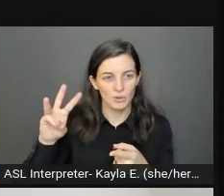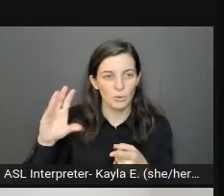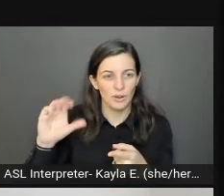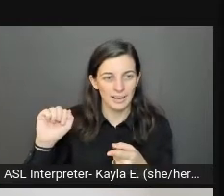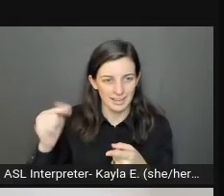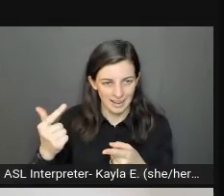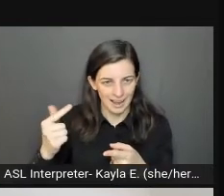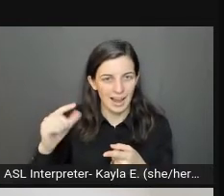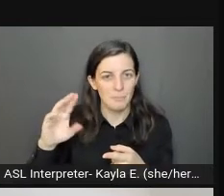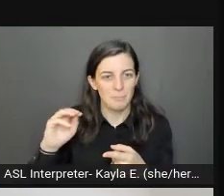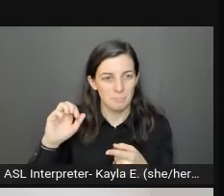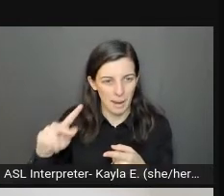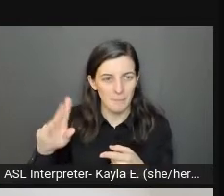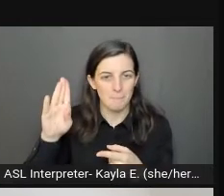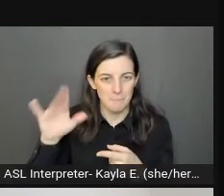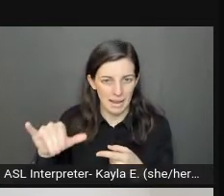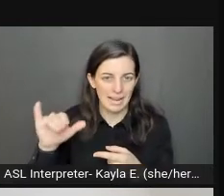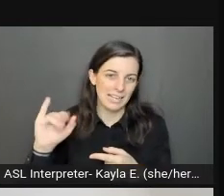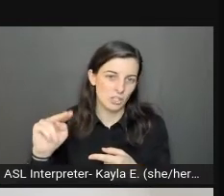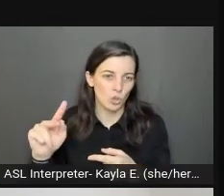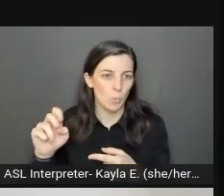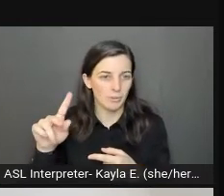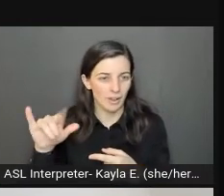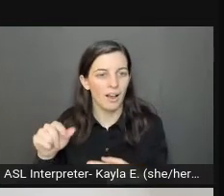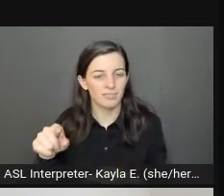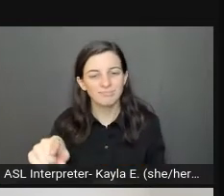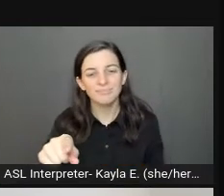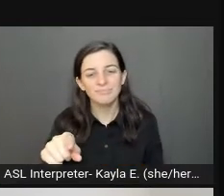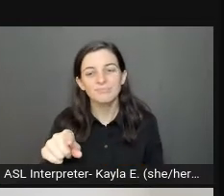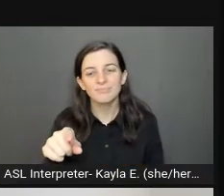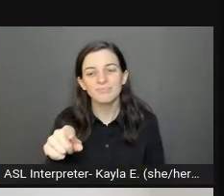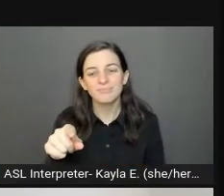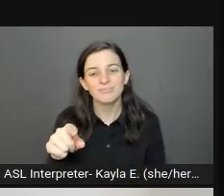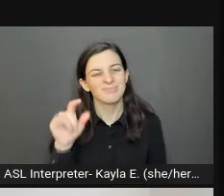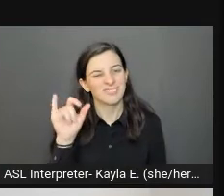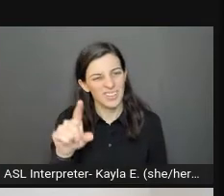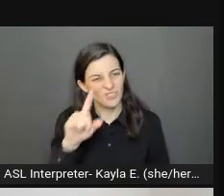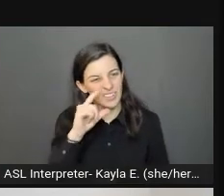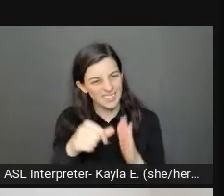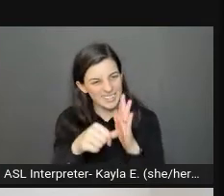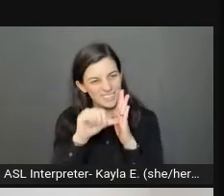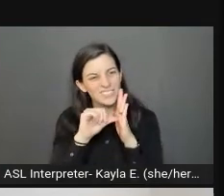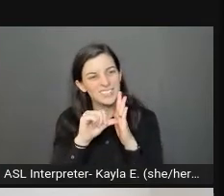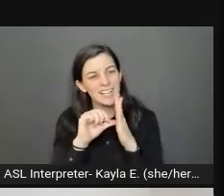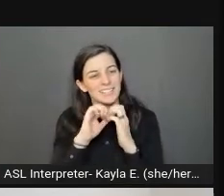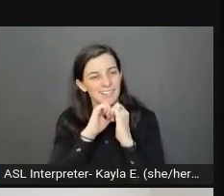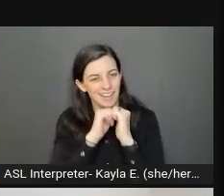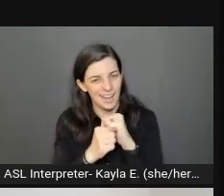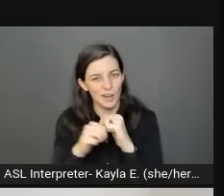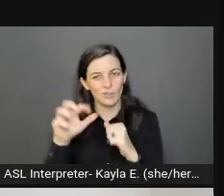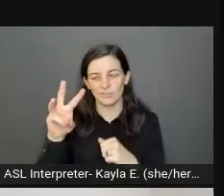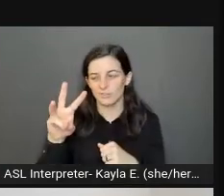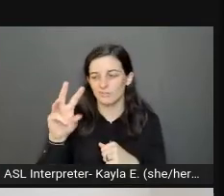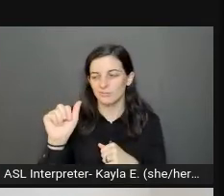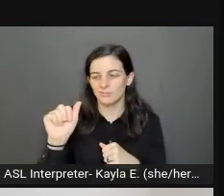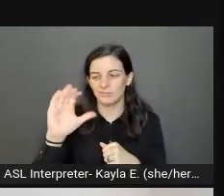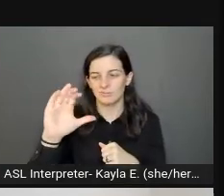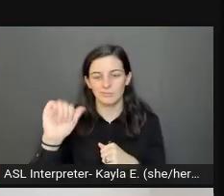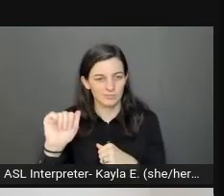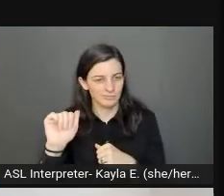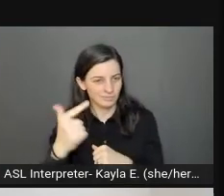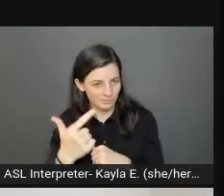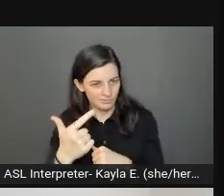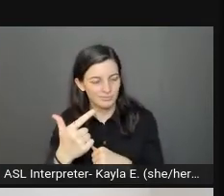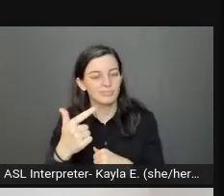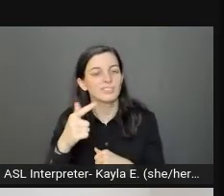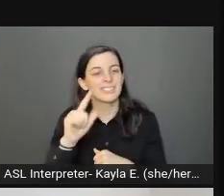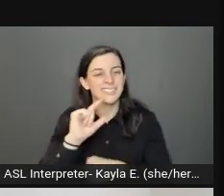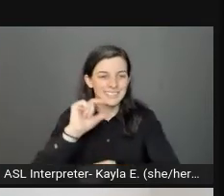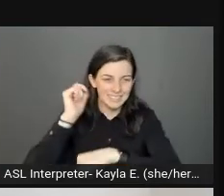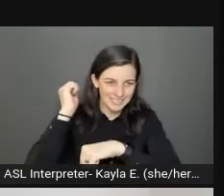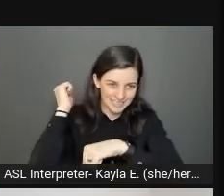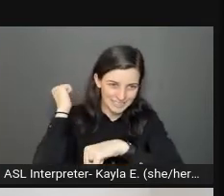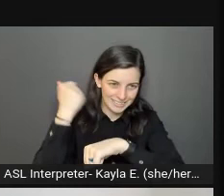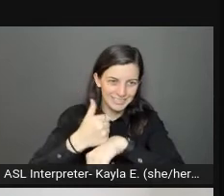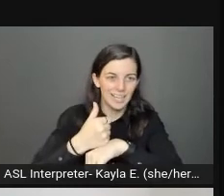I think it outlines the way that the WCAG is formatted